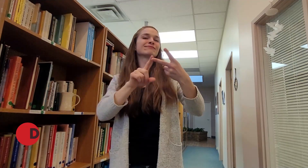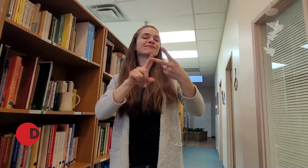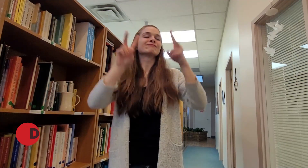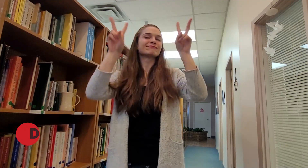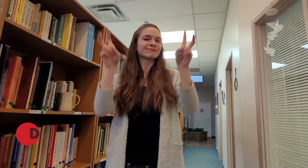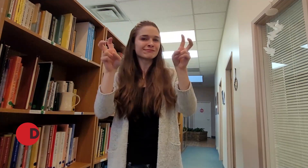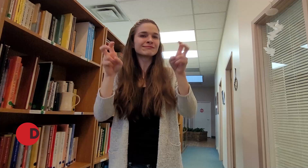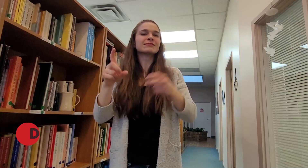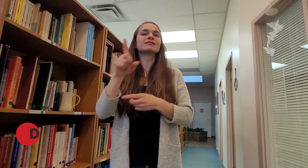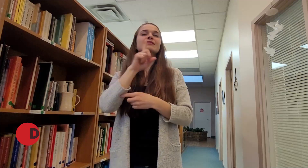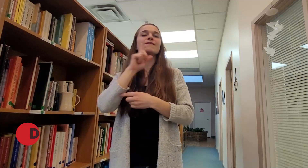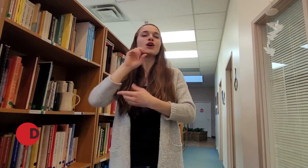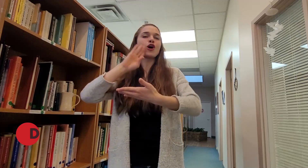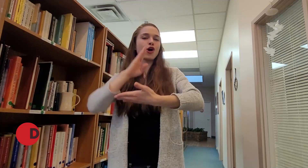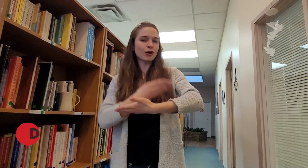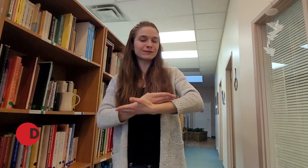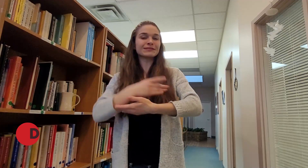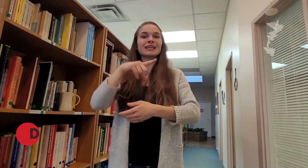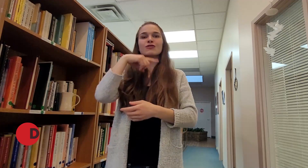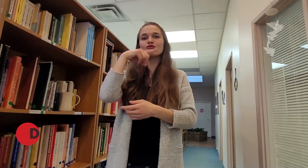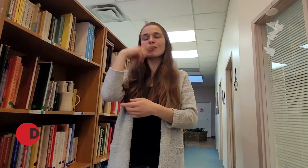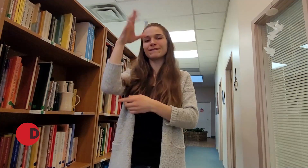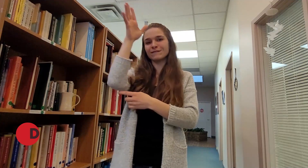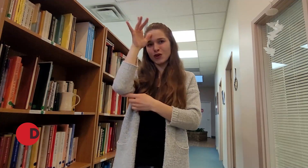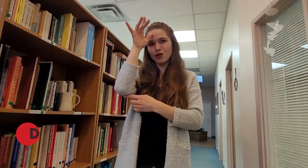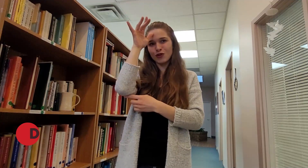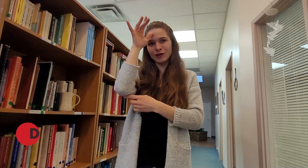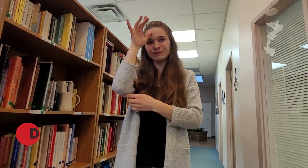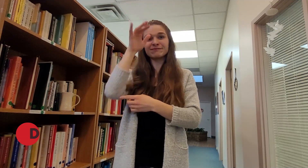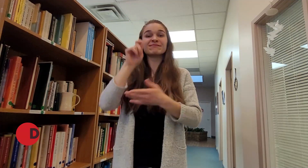first Deaf Canadian politician,